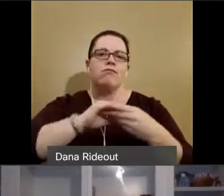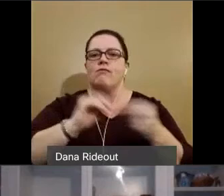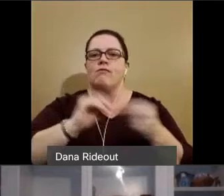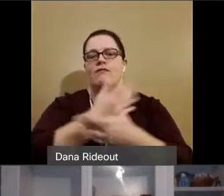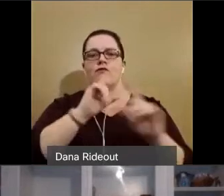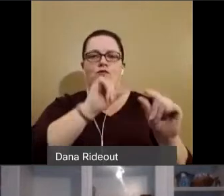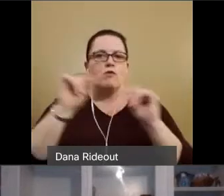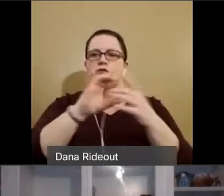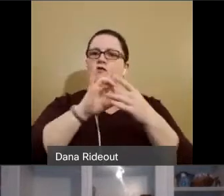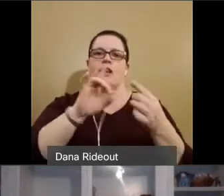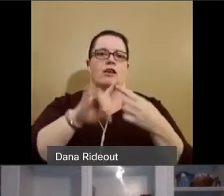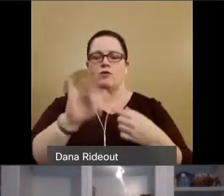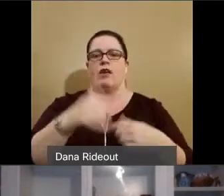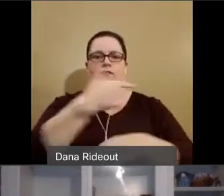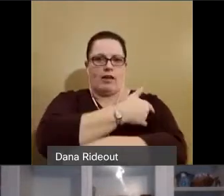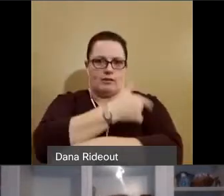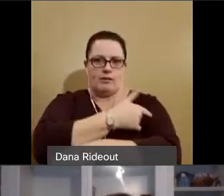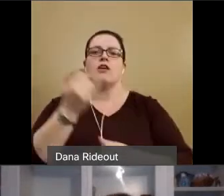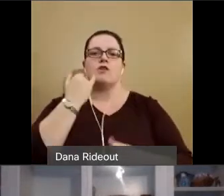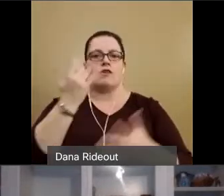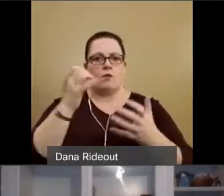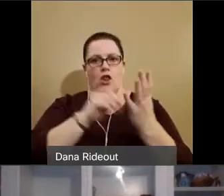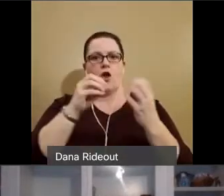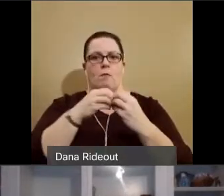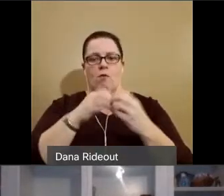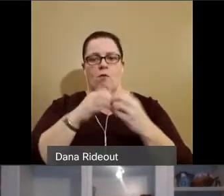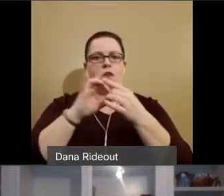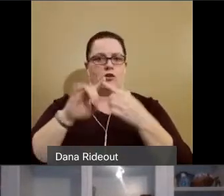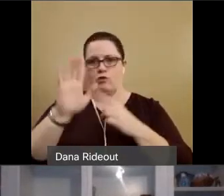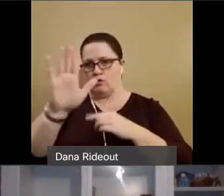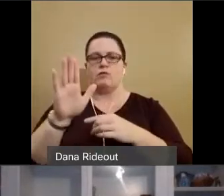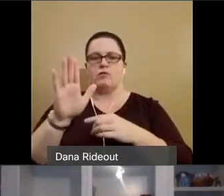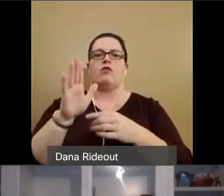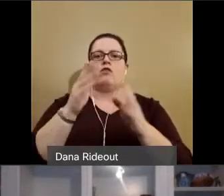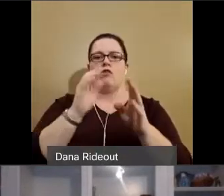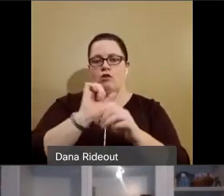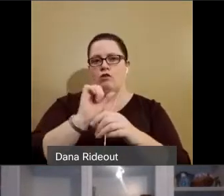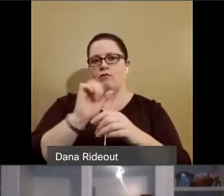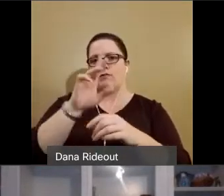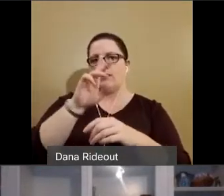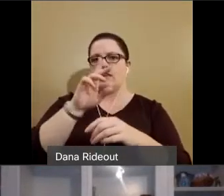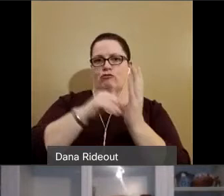So, again, Dr, key that you'd like to learn more about her is associate professor in the Department of English at East Carolina University.